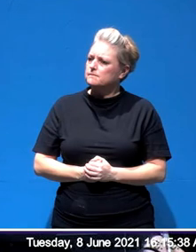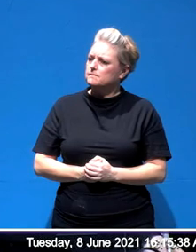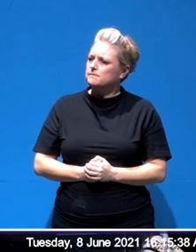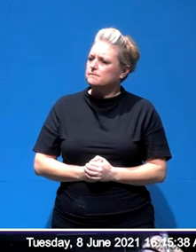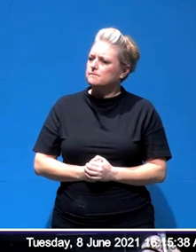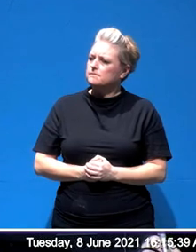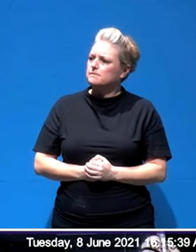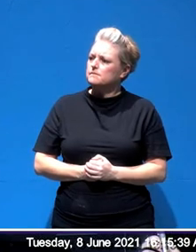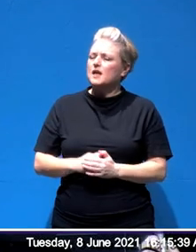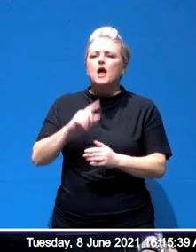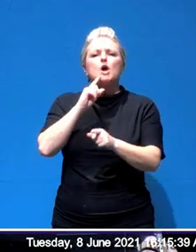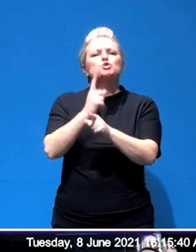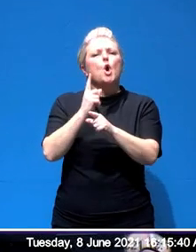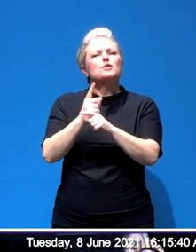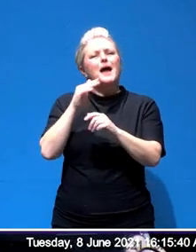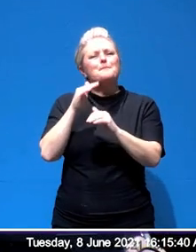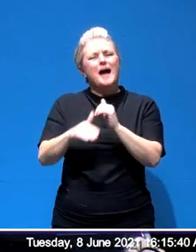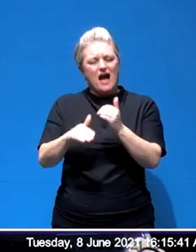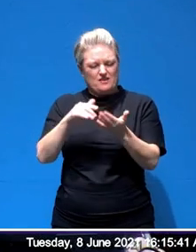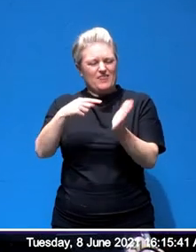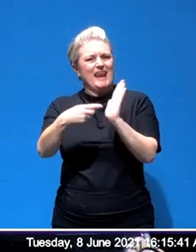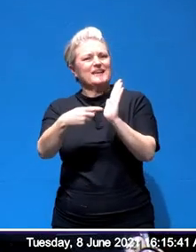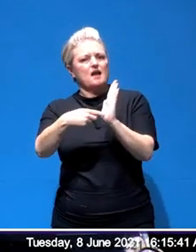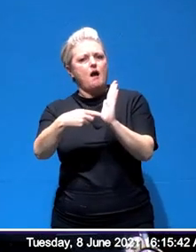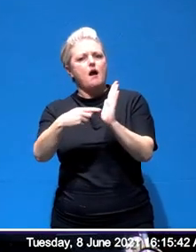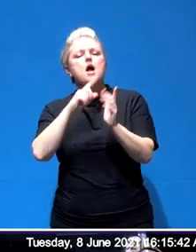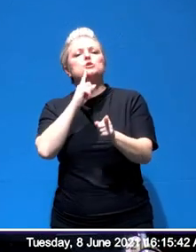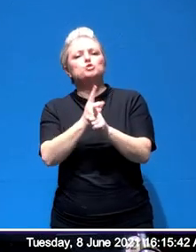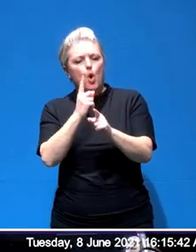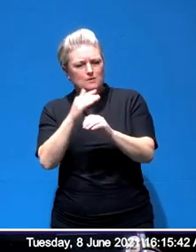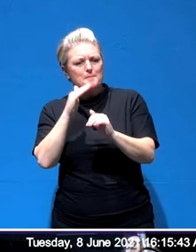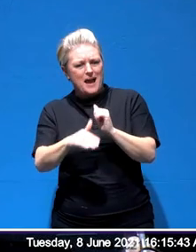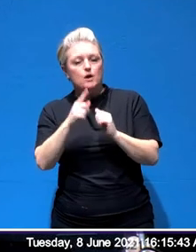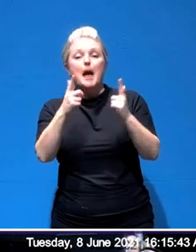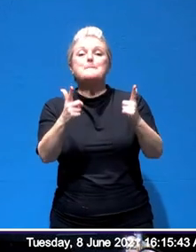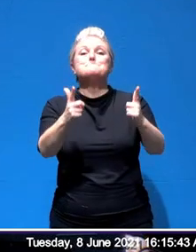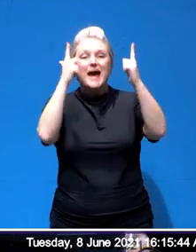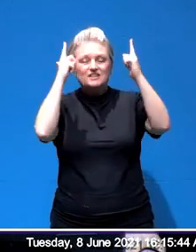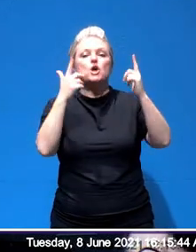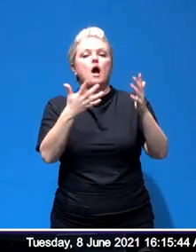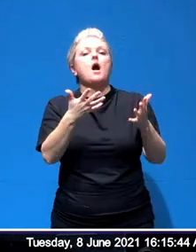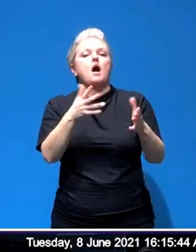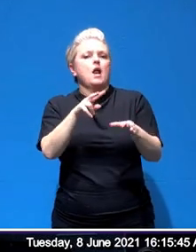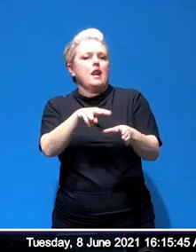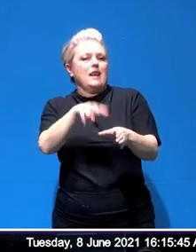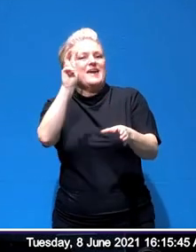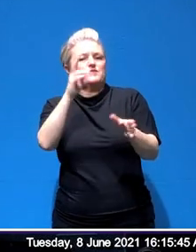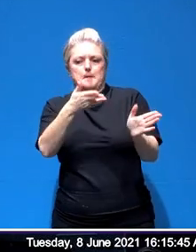from the residence as being the catalyst for the letter. The catalyst, therefore, for the threats.